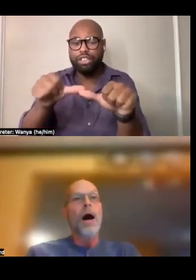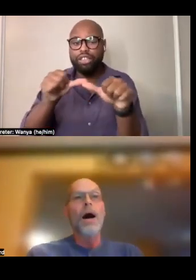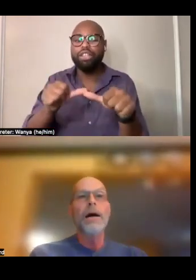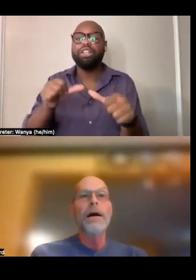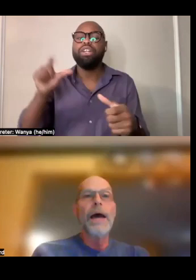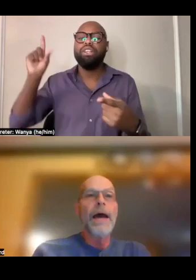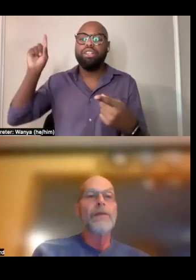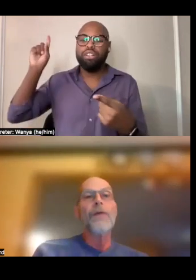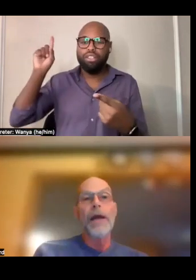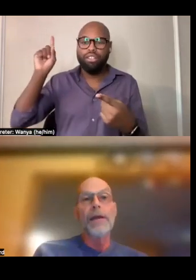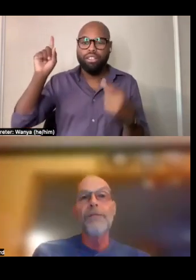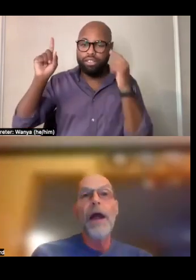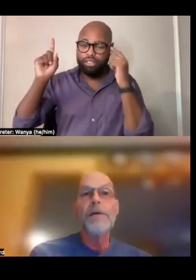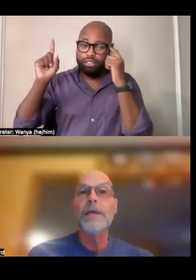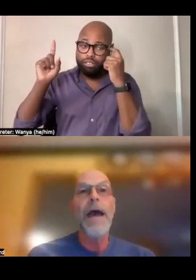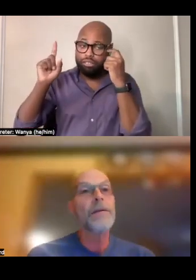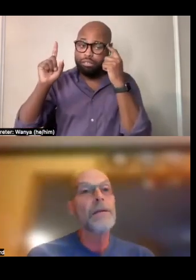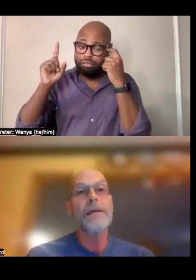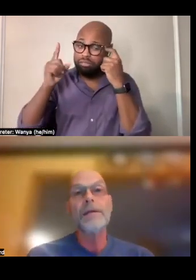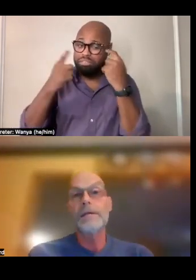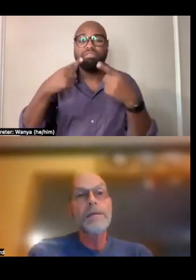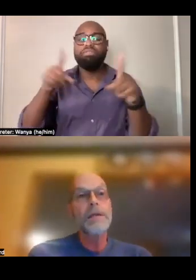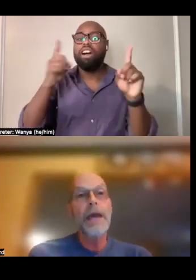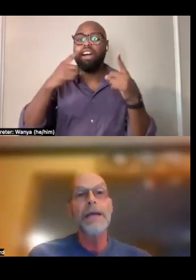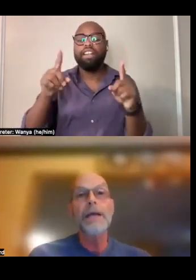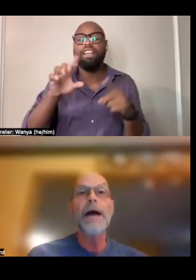And then finally, the Fair Housing Act in 1968 had